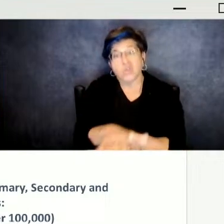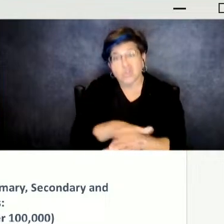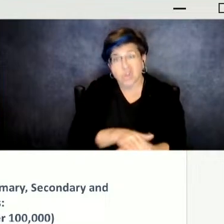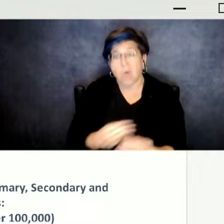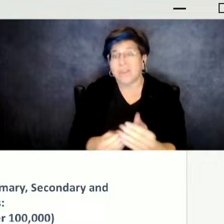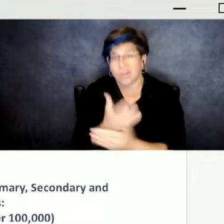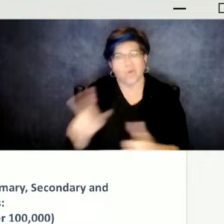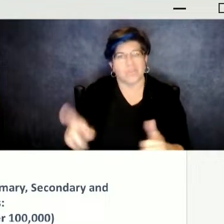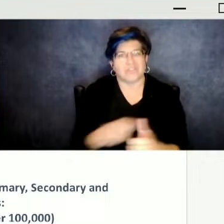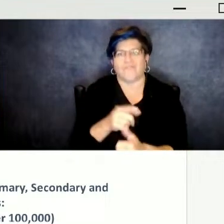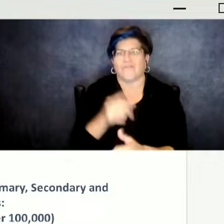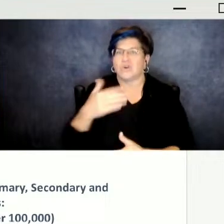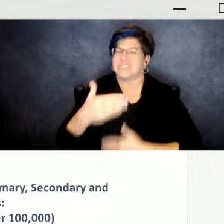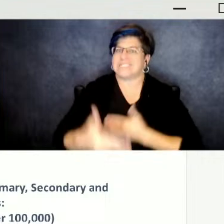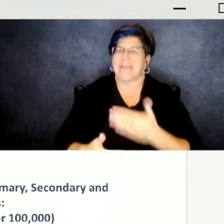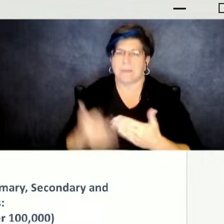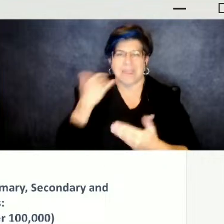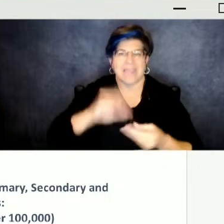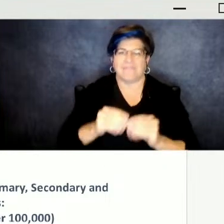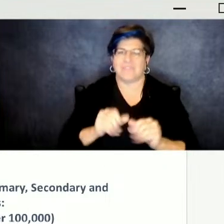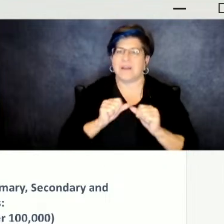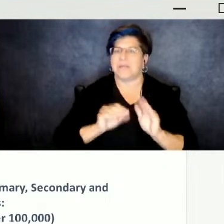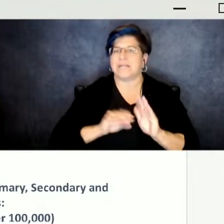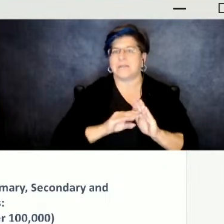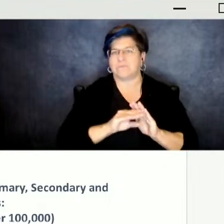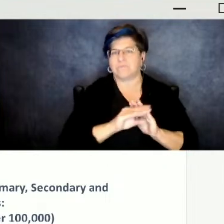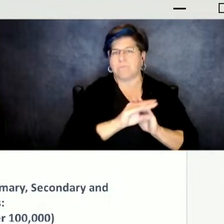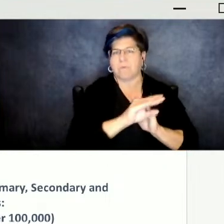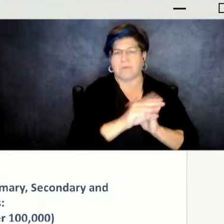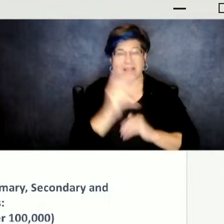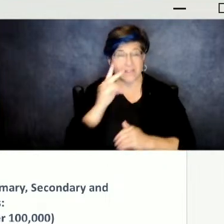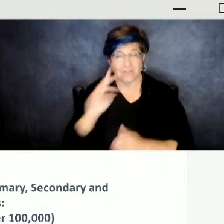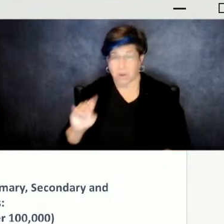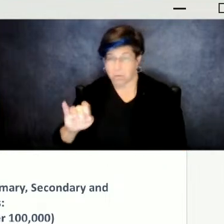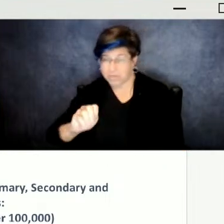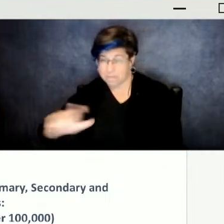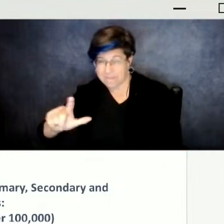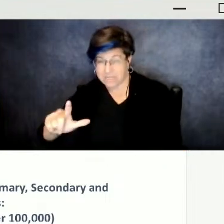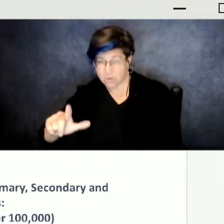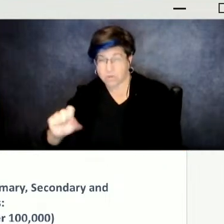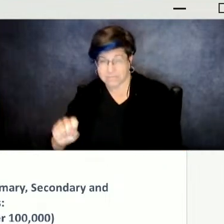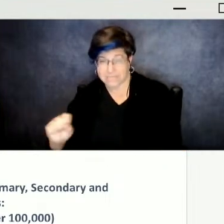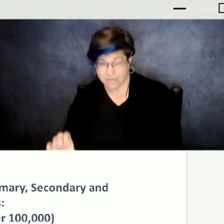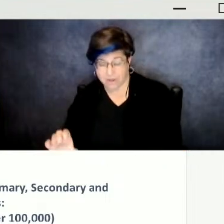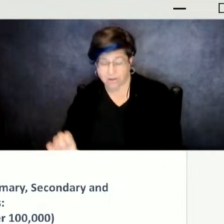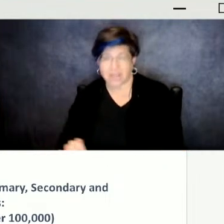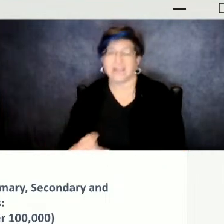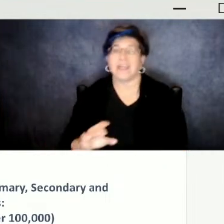WE TALK ABOUT INFECTIOUS DISEASES JUST SLOWING THE GROWTH IS THE FIRST STEP IF THE